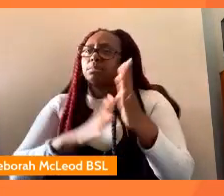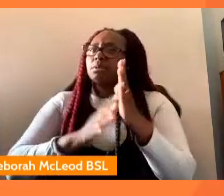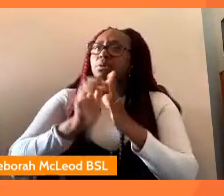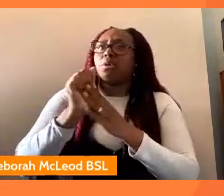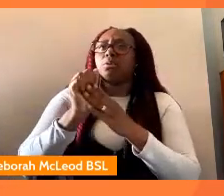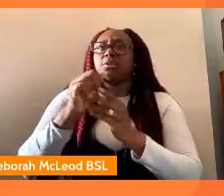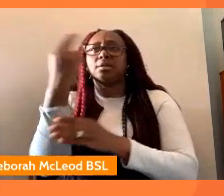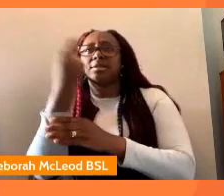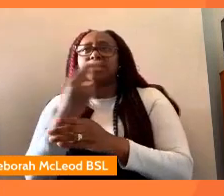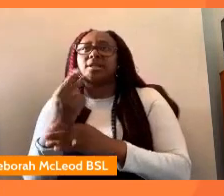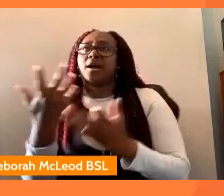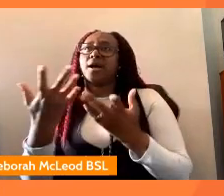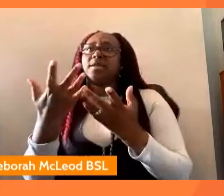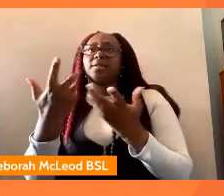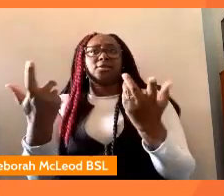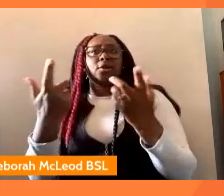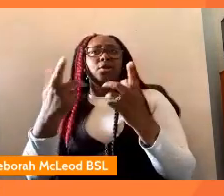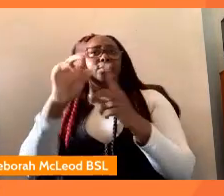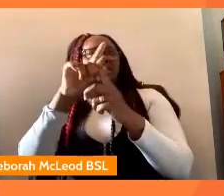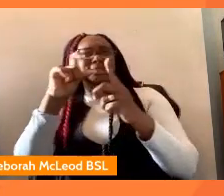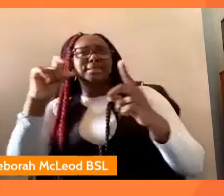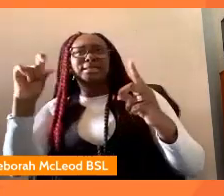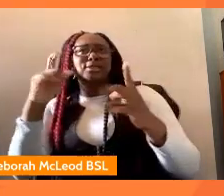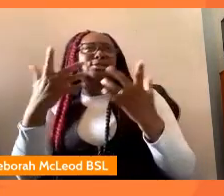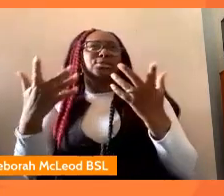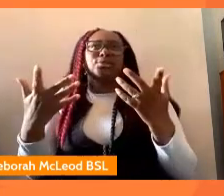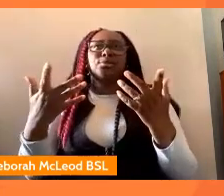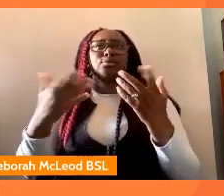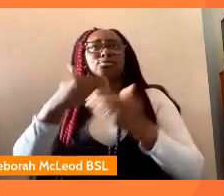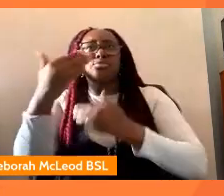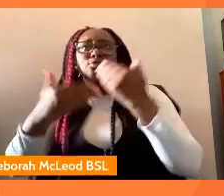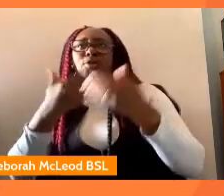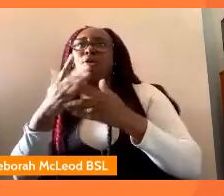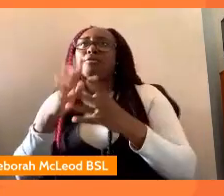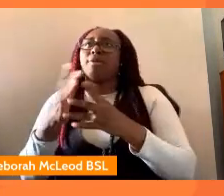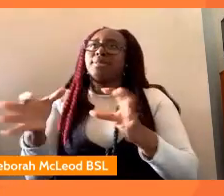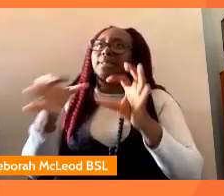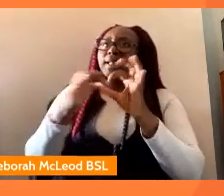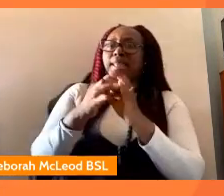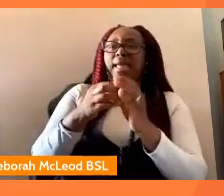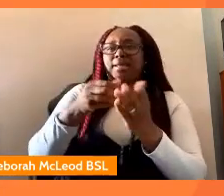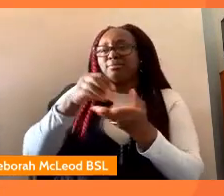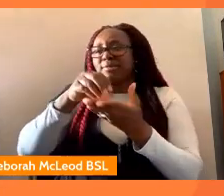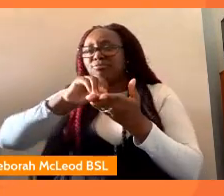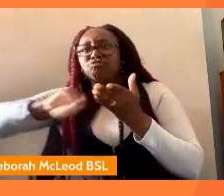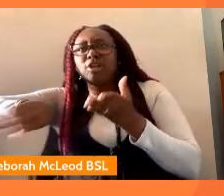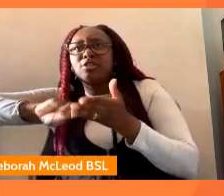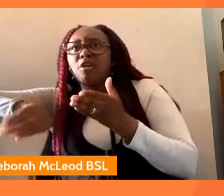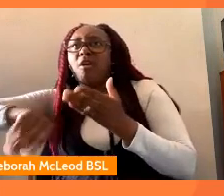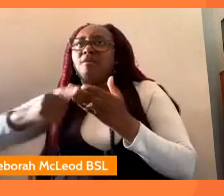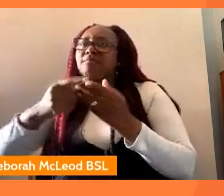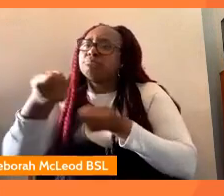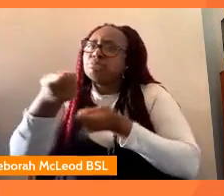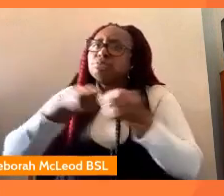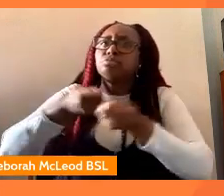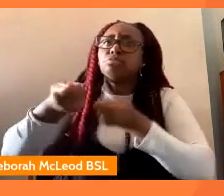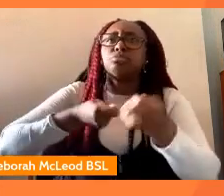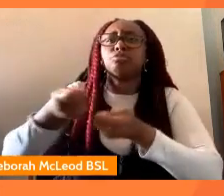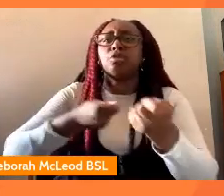its own digital landscape, to begin to collaborate, to combine, to cluster. It begins to take control of its own destiny.